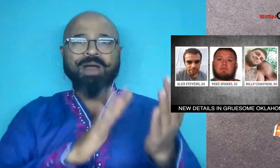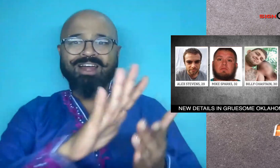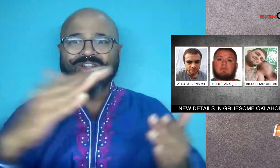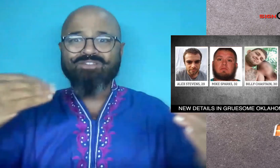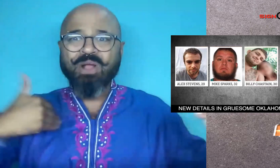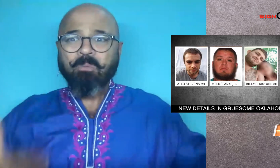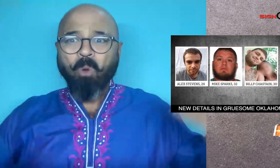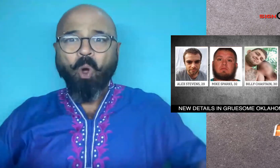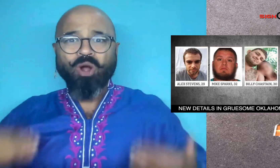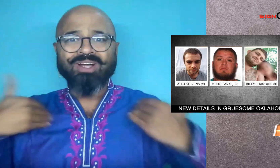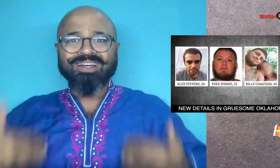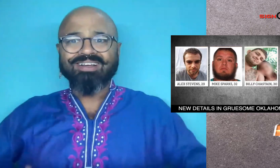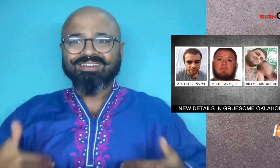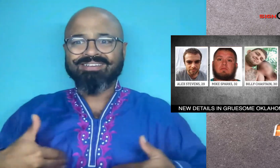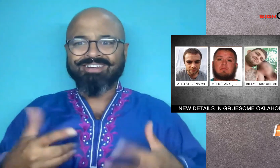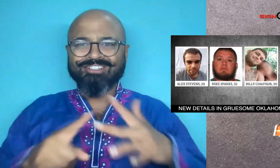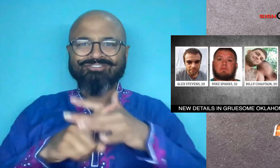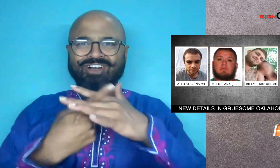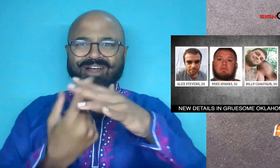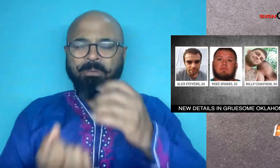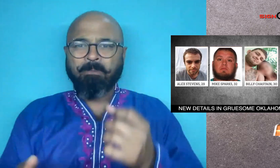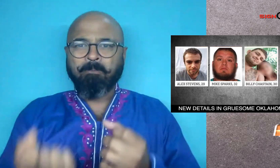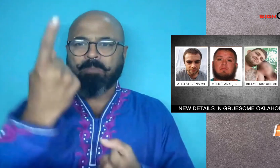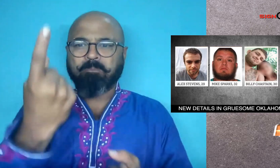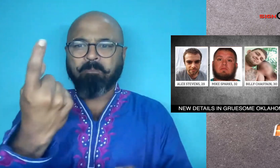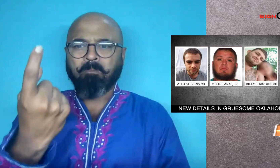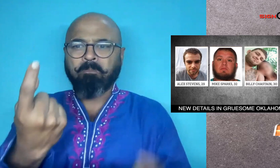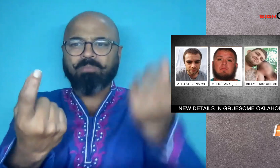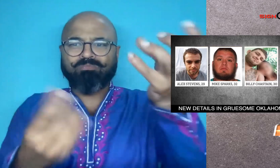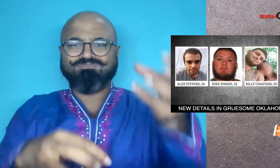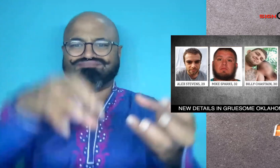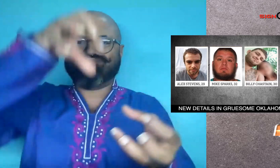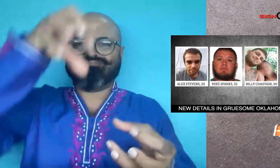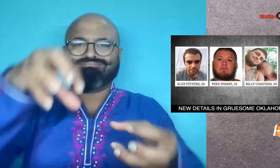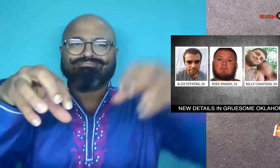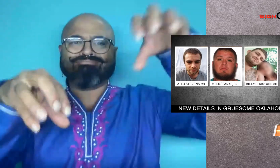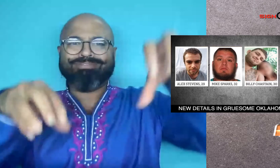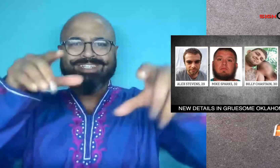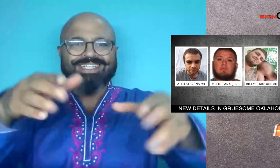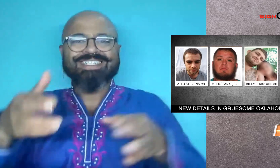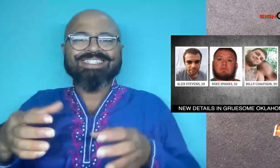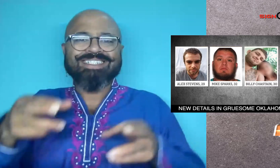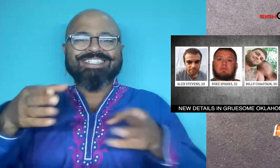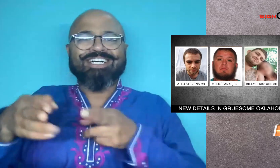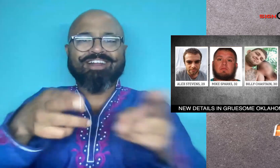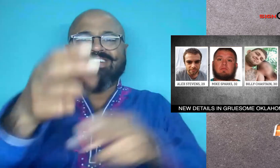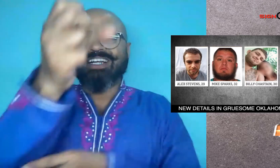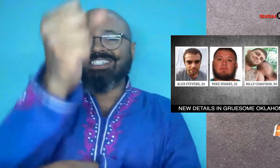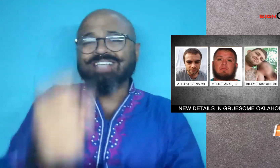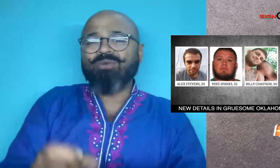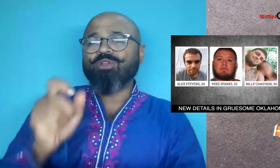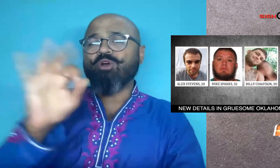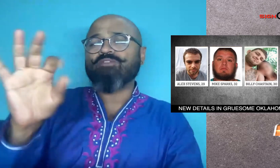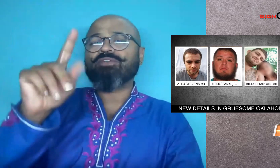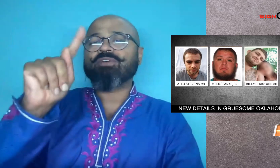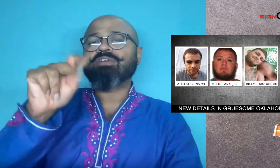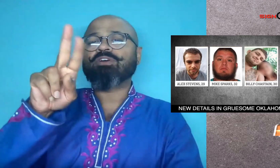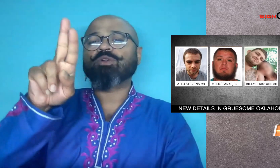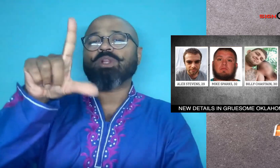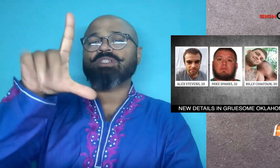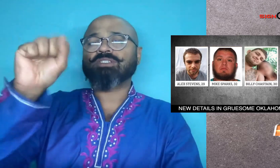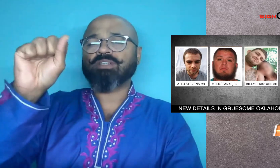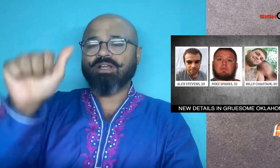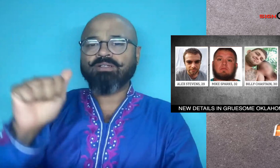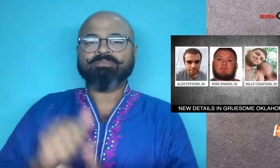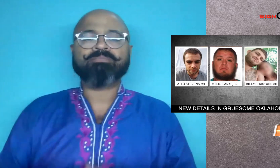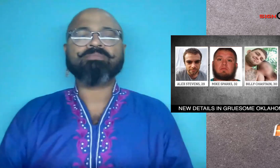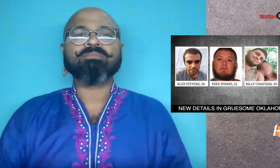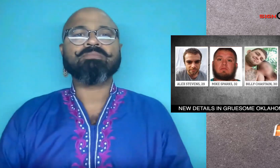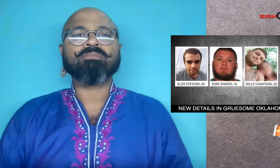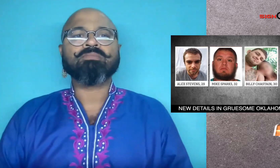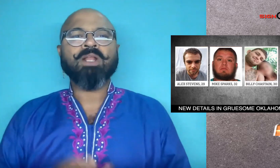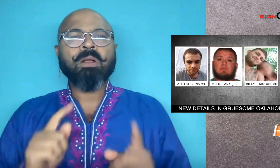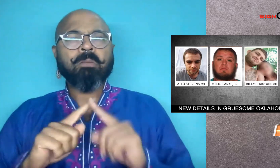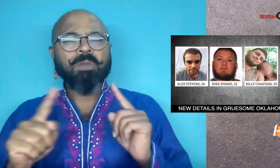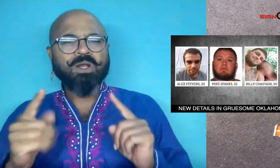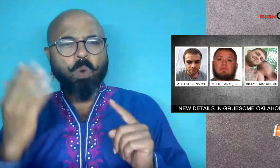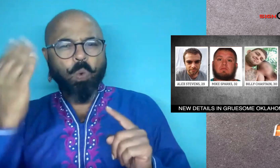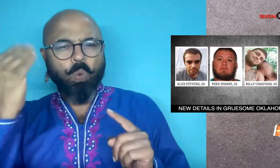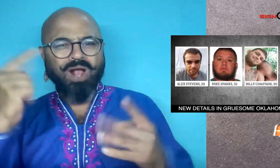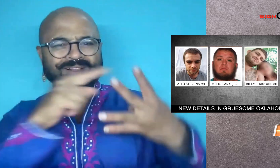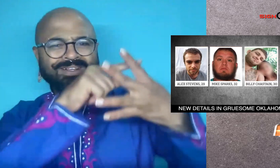say parts of their bodies started popping up from a river south of Tulsa But why these